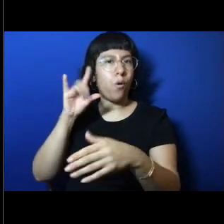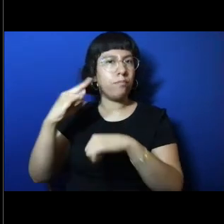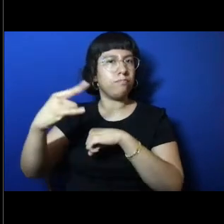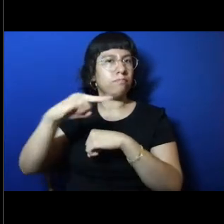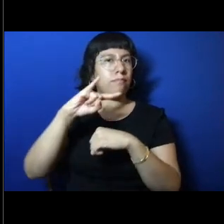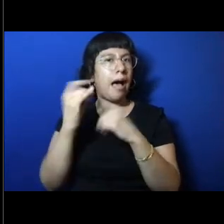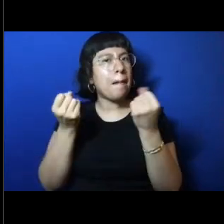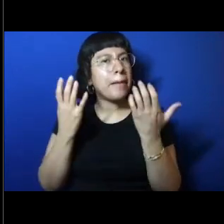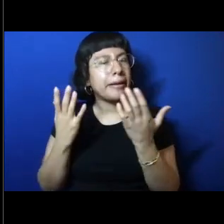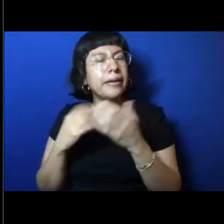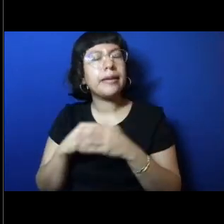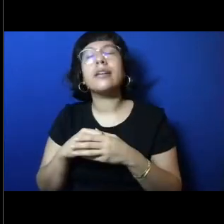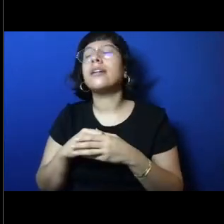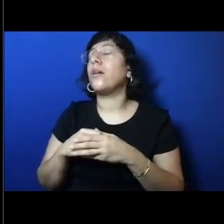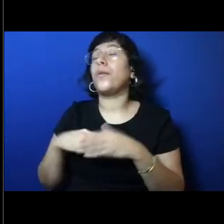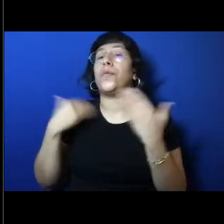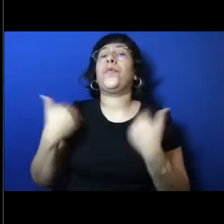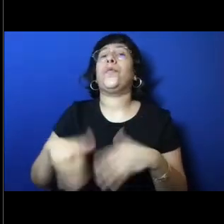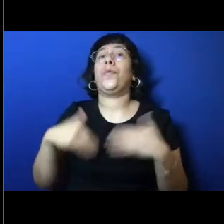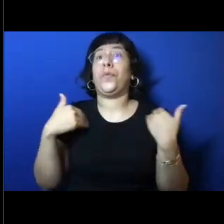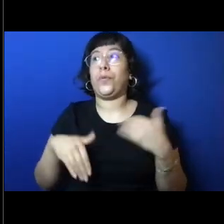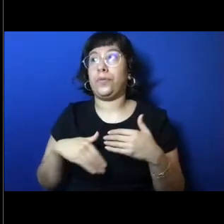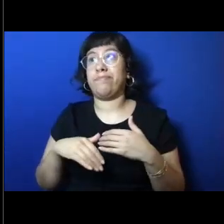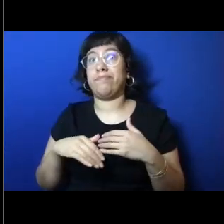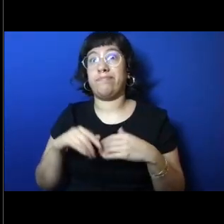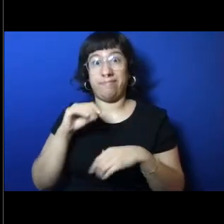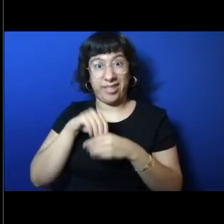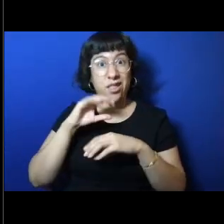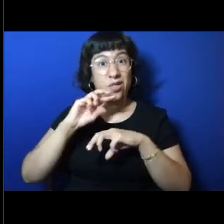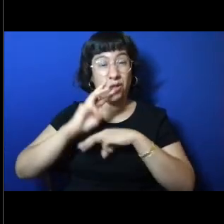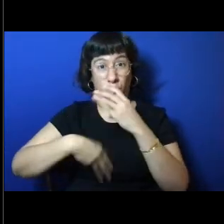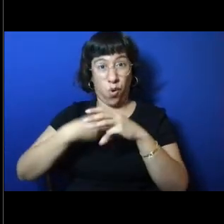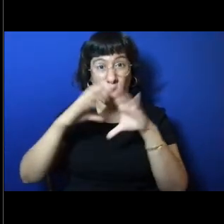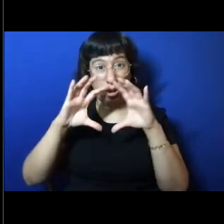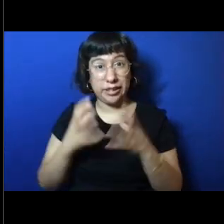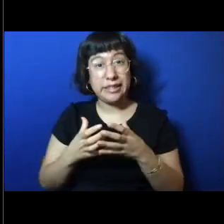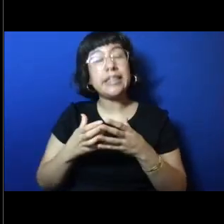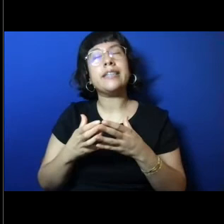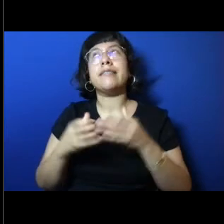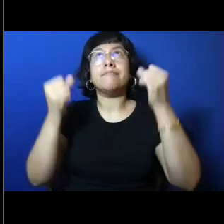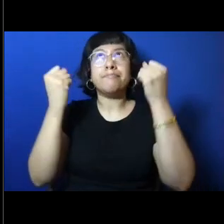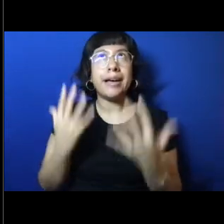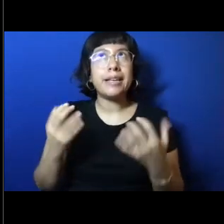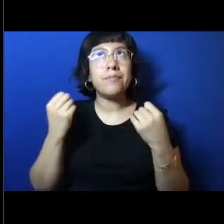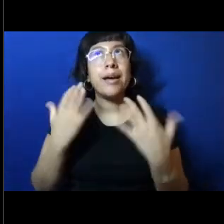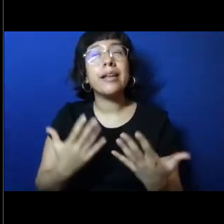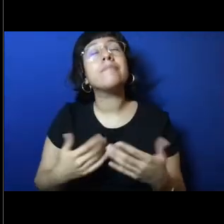I don't know if anybody has seen the, there's a satellite company called or a rocket company called Space X.